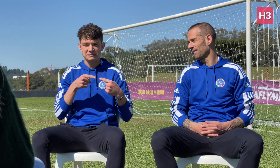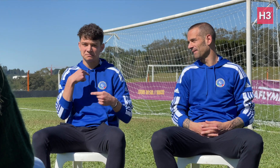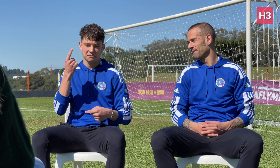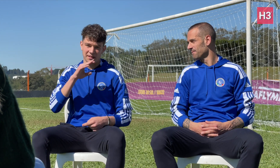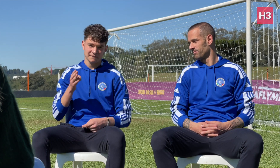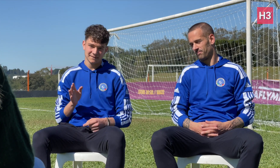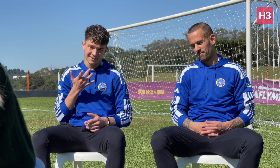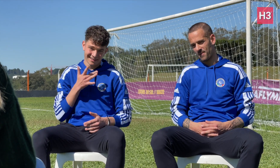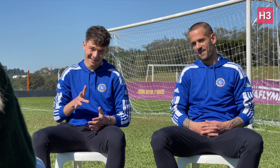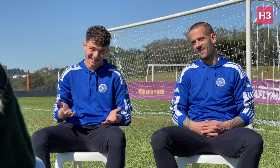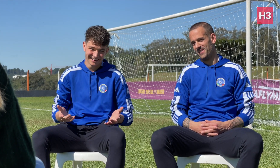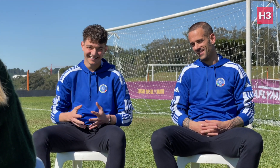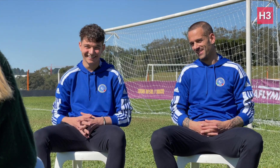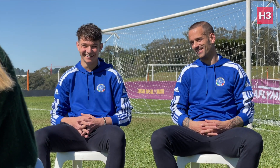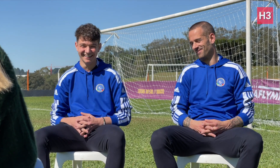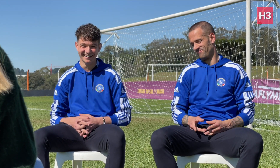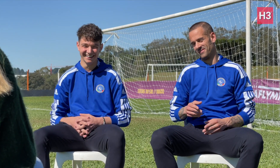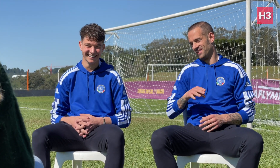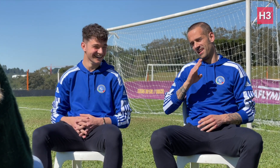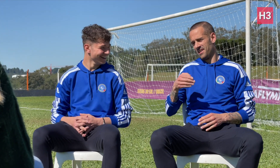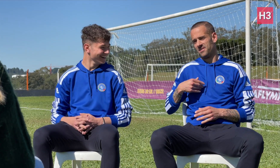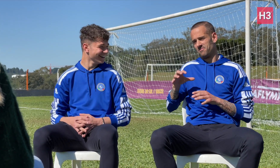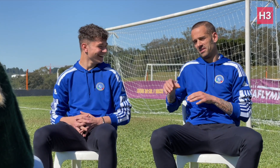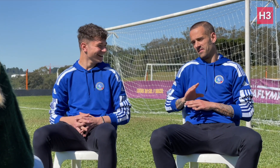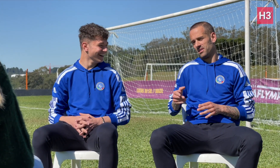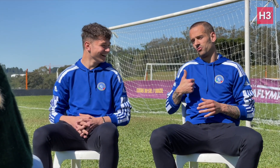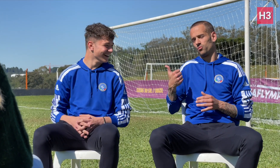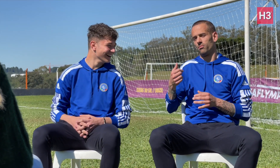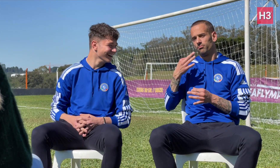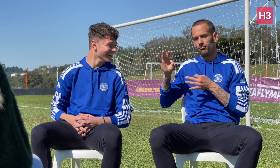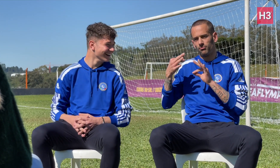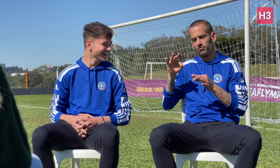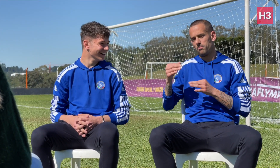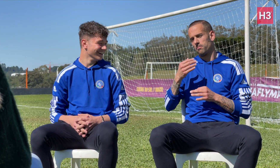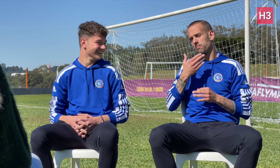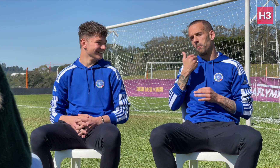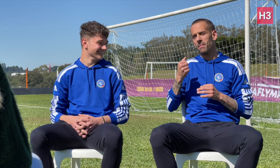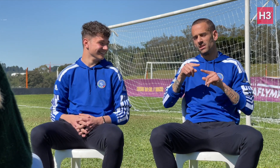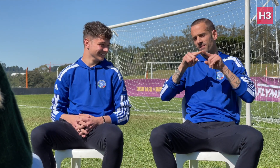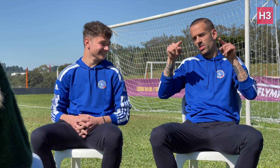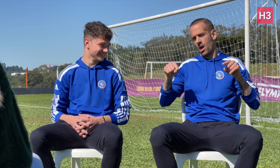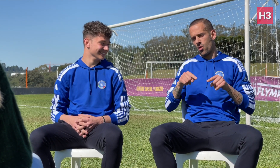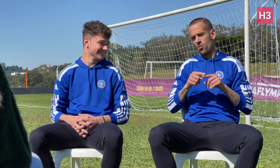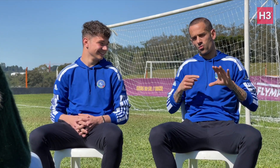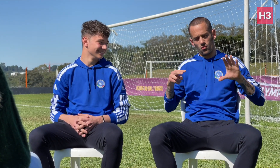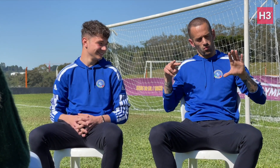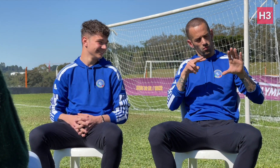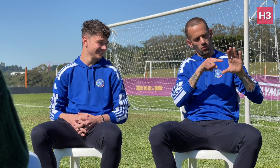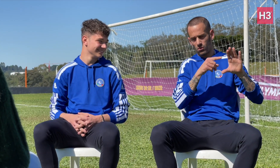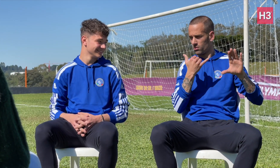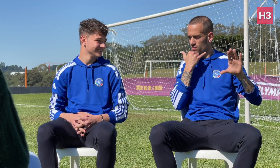We’re lucky we didn’t have any serious discipline. We never addressed each other like that, I only trained him with a target